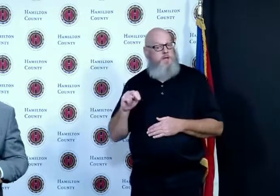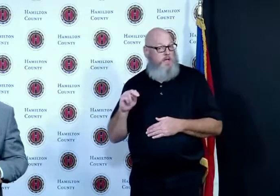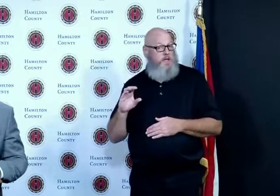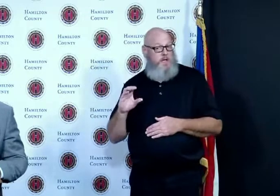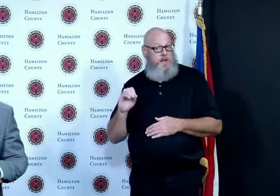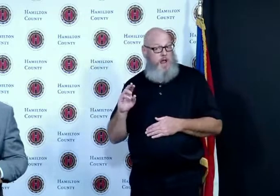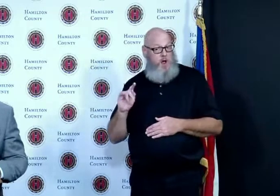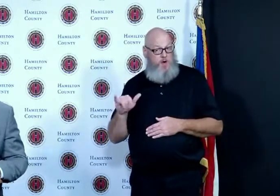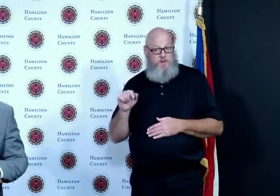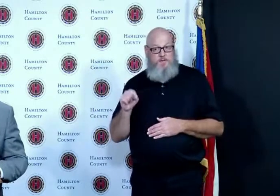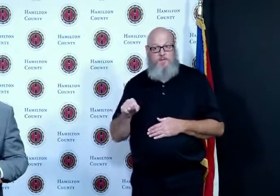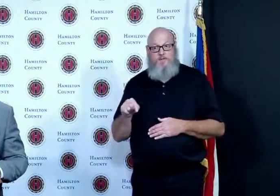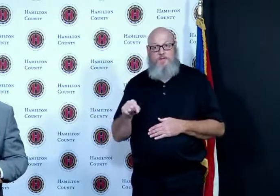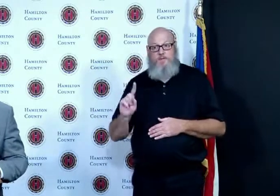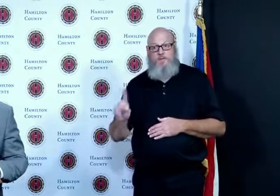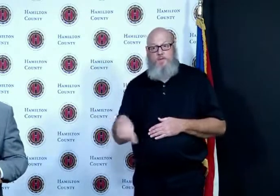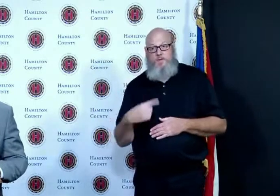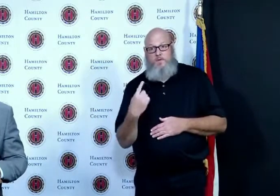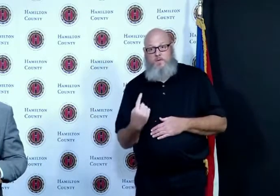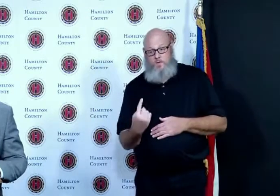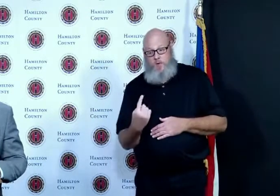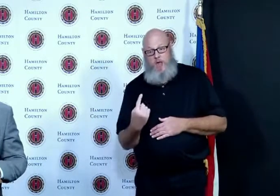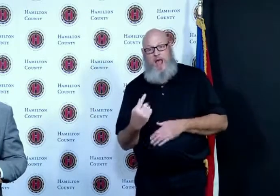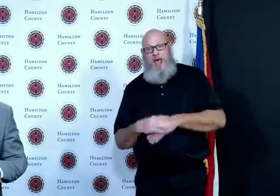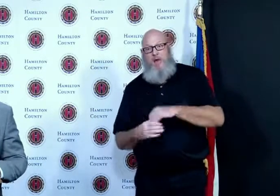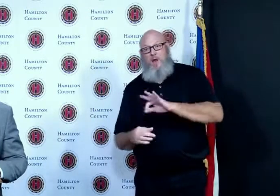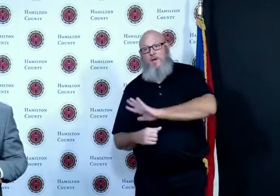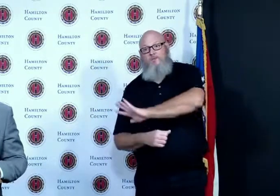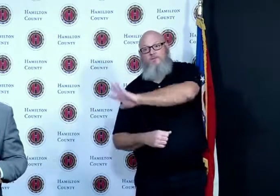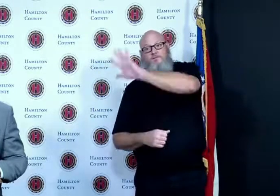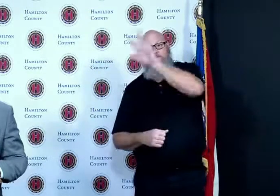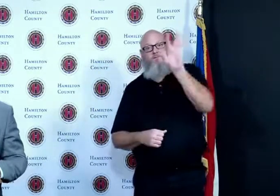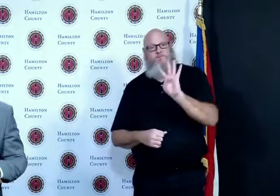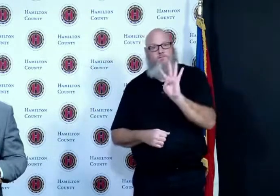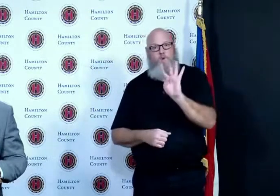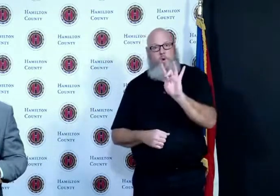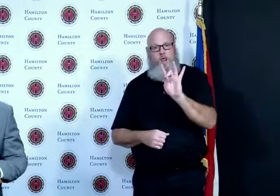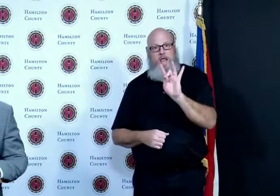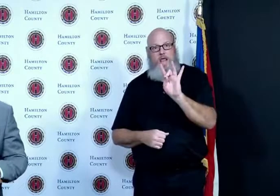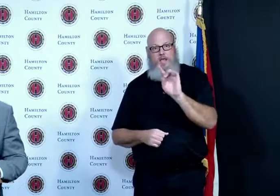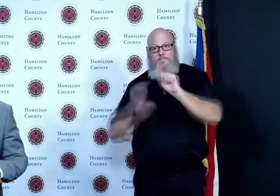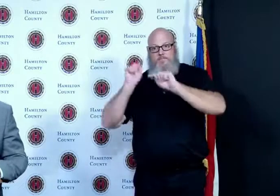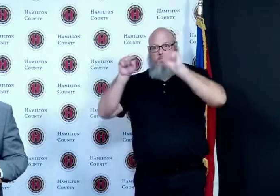that are delivering 8,100 doses to 80 year olds to the best of my knowledge nearly every